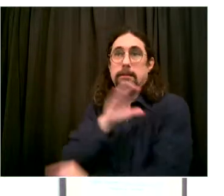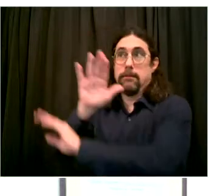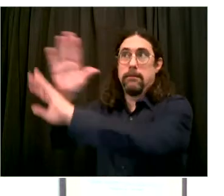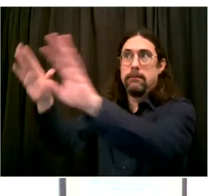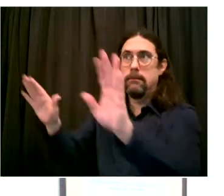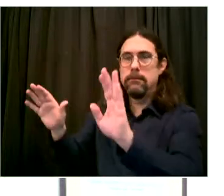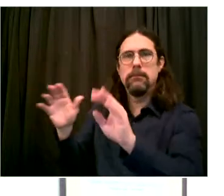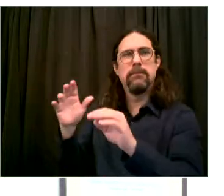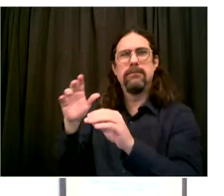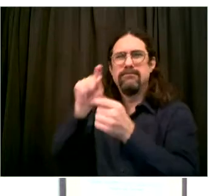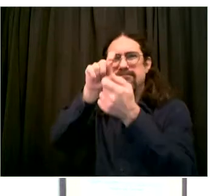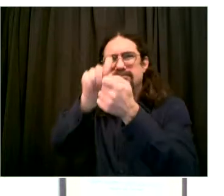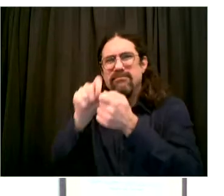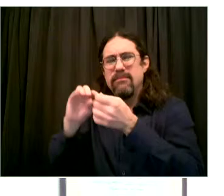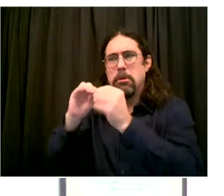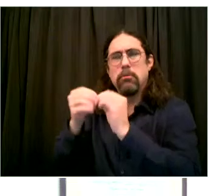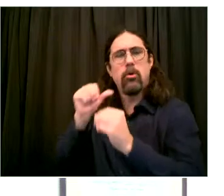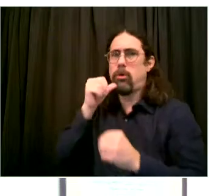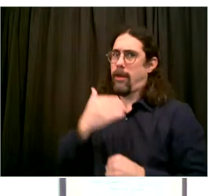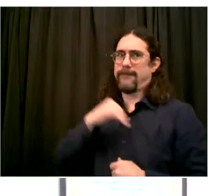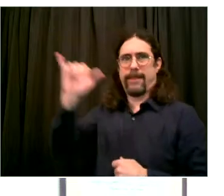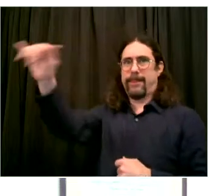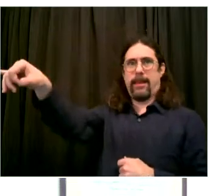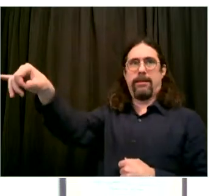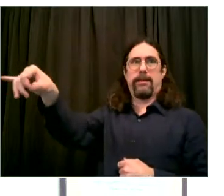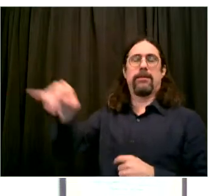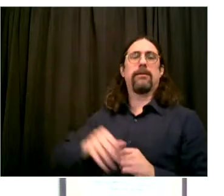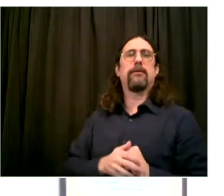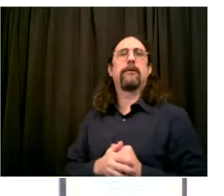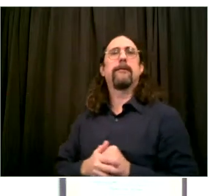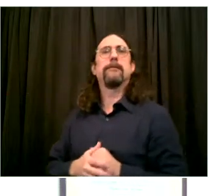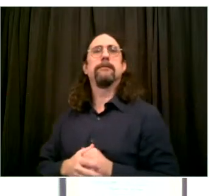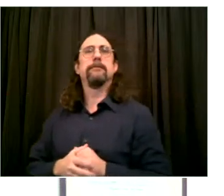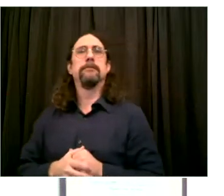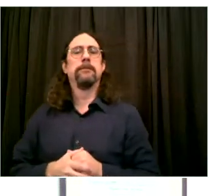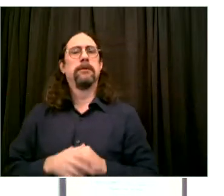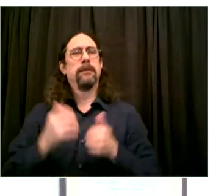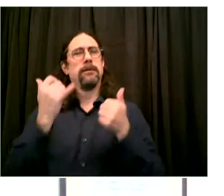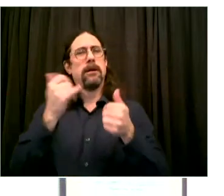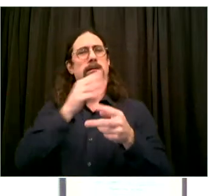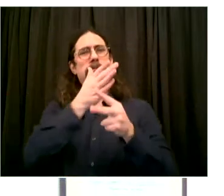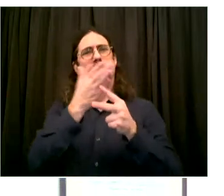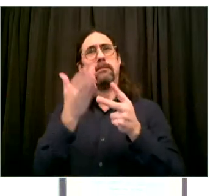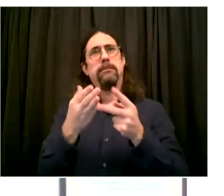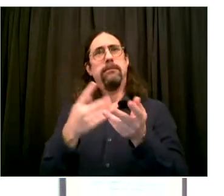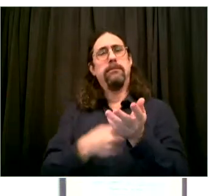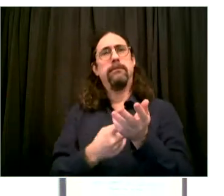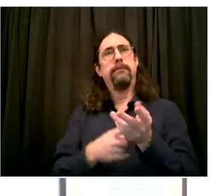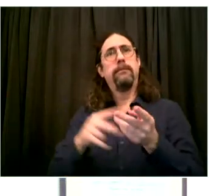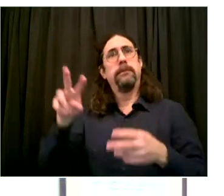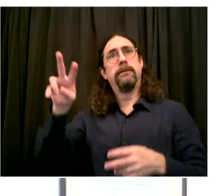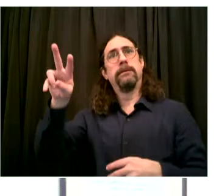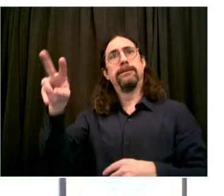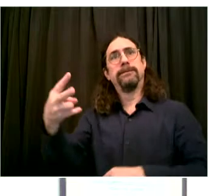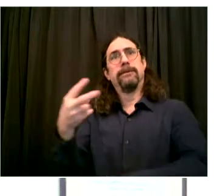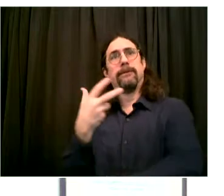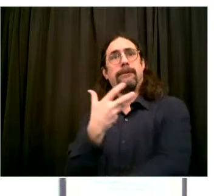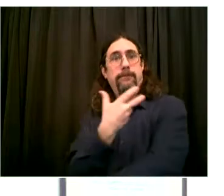SUPPLY ISSUES SO THAT'S FOR FIRST DOSE APPOINTMENTS. BRIEFLY ON SECOND DOSE APPOINTTMENTT, S ANANOYOYNEWH O